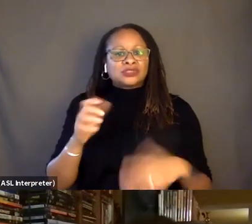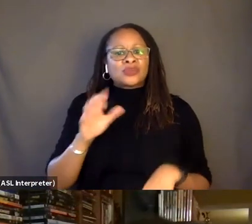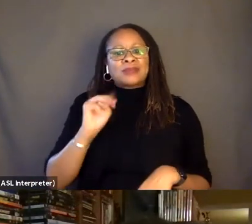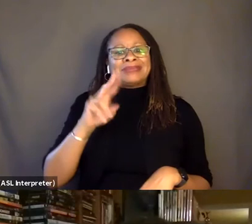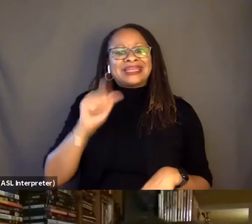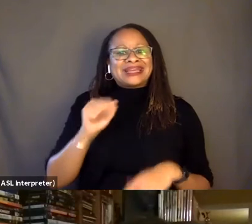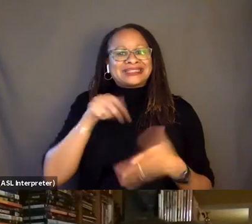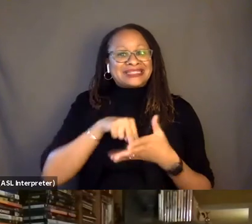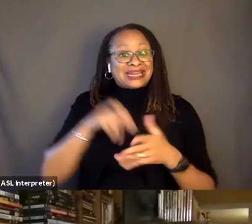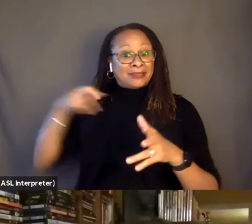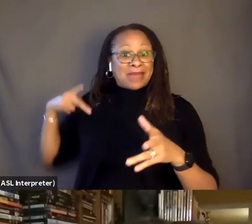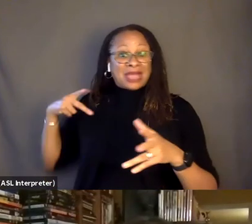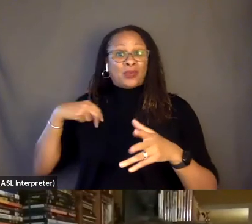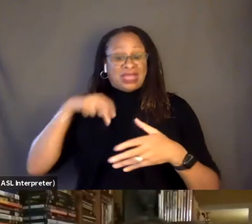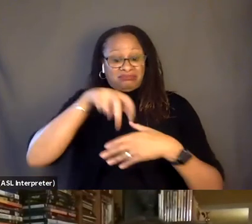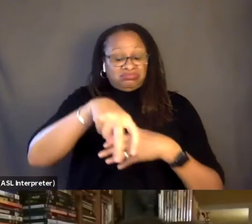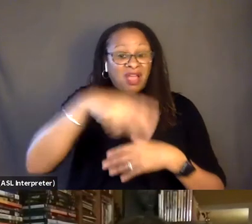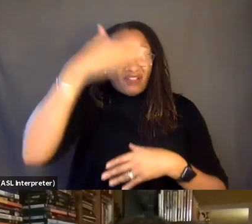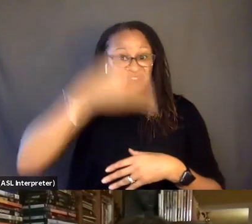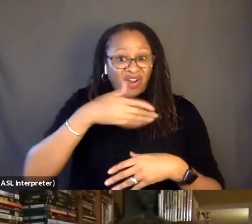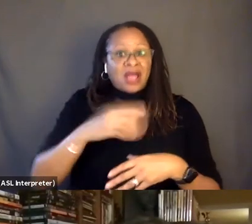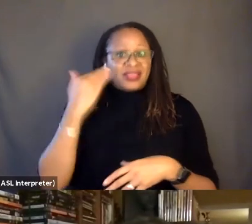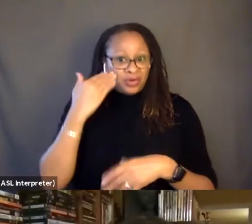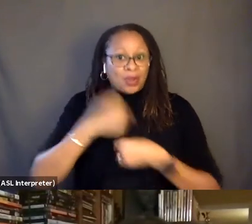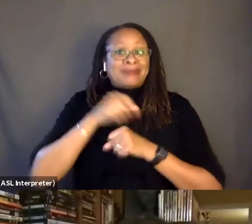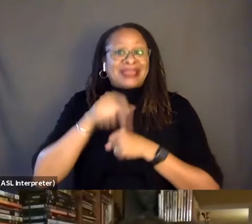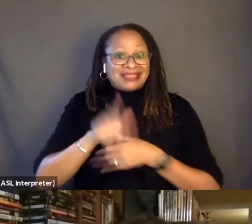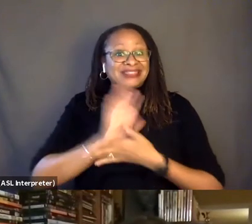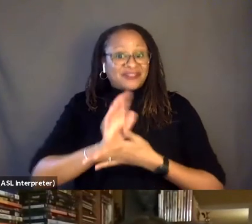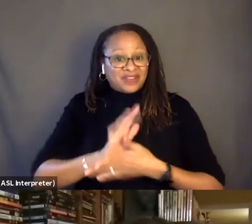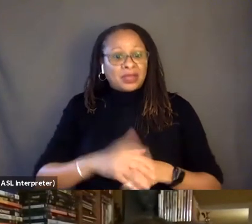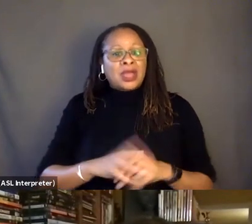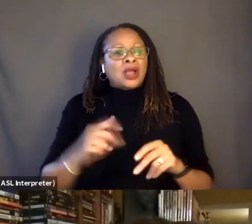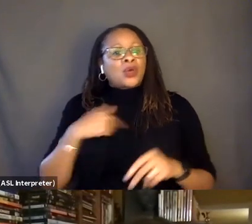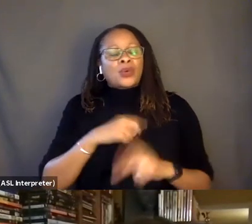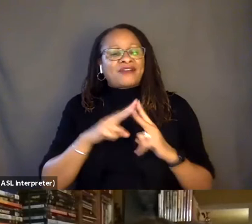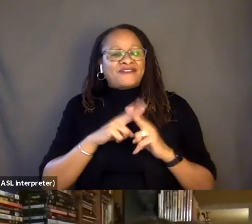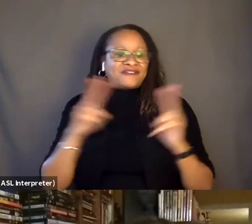So that's a special permission. They knew I was making this film and we were very, we were very visible.